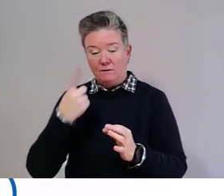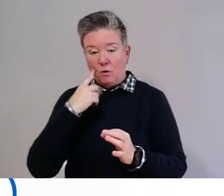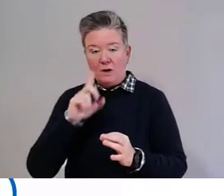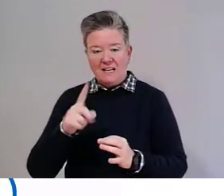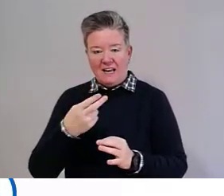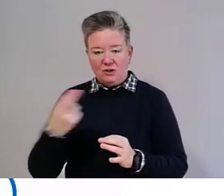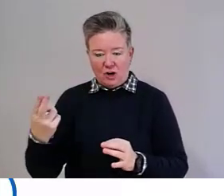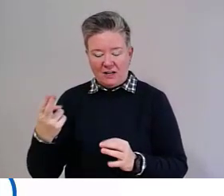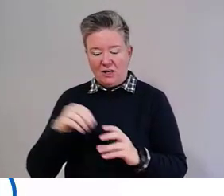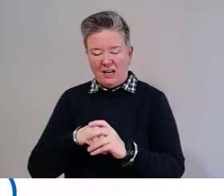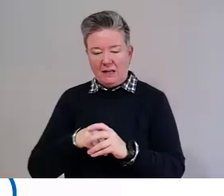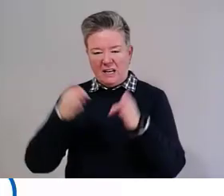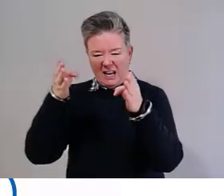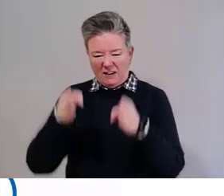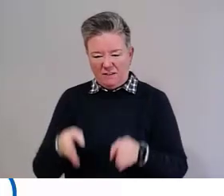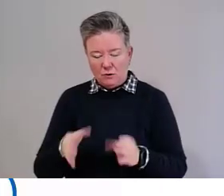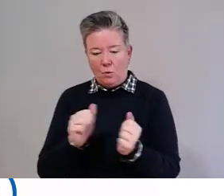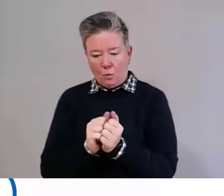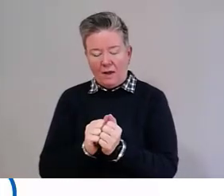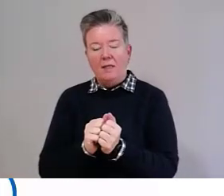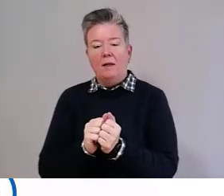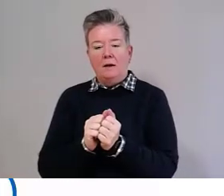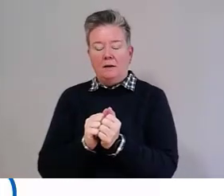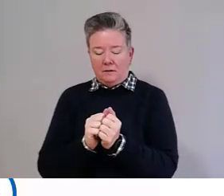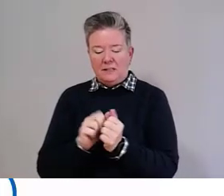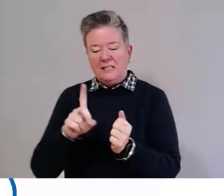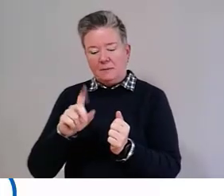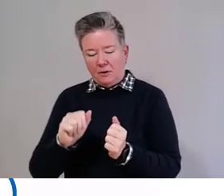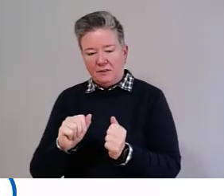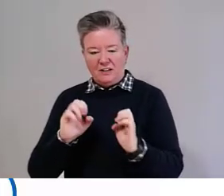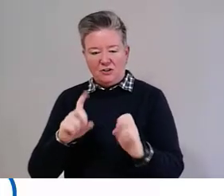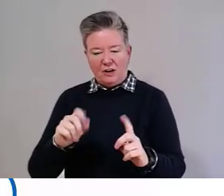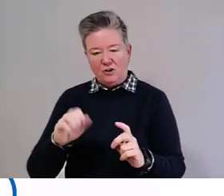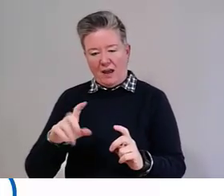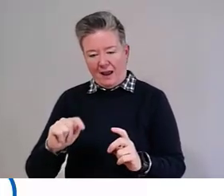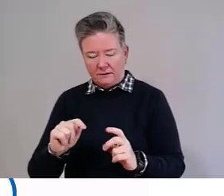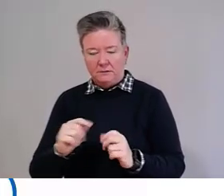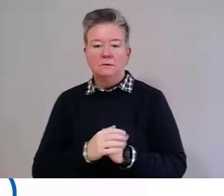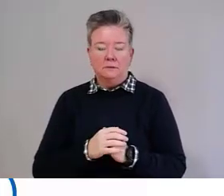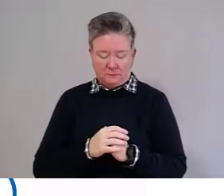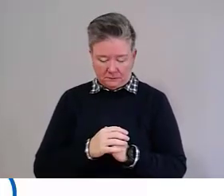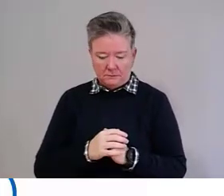in the Individuals with Disabilities Education Act.